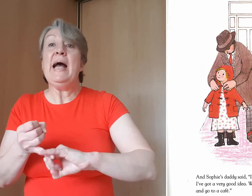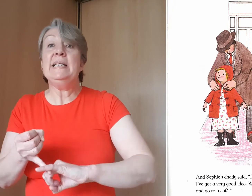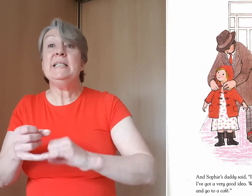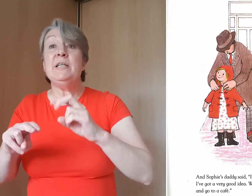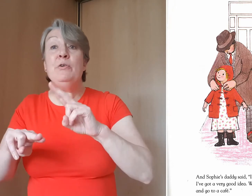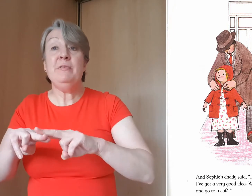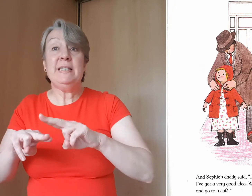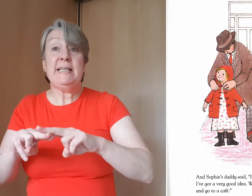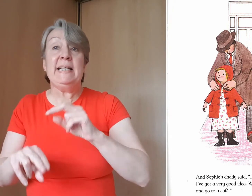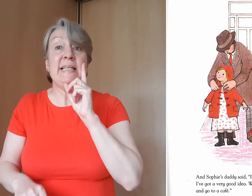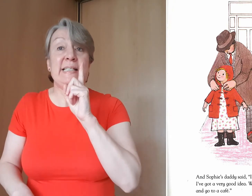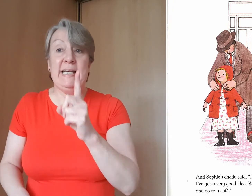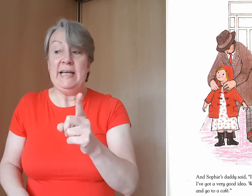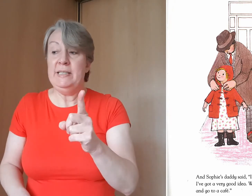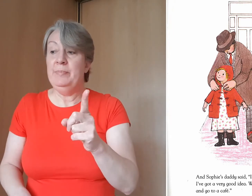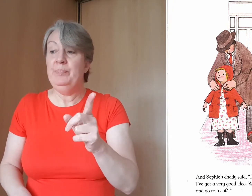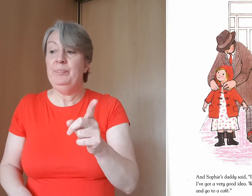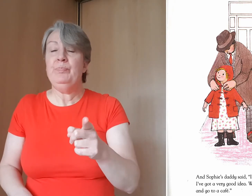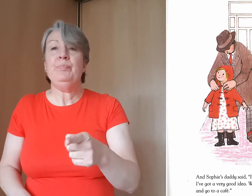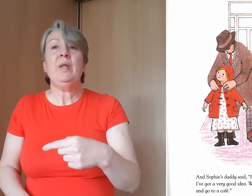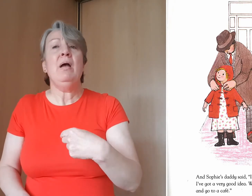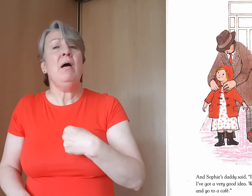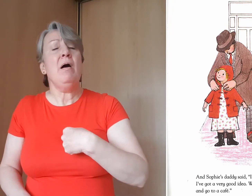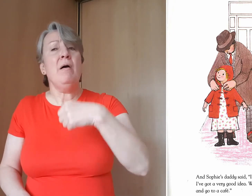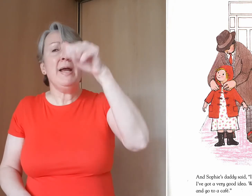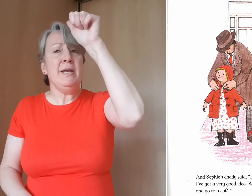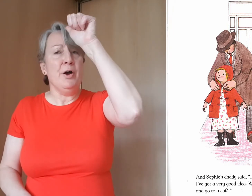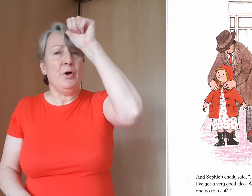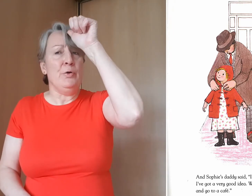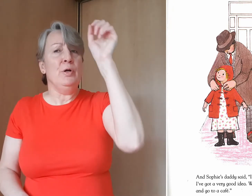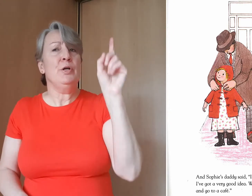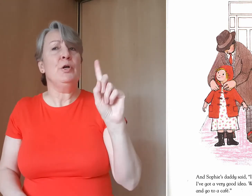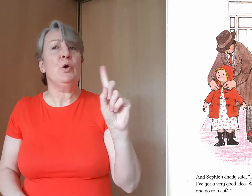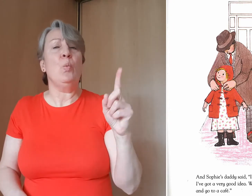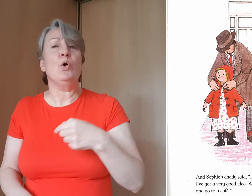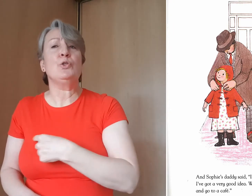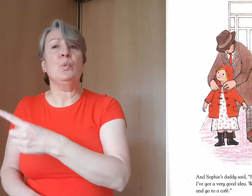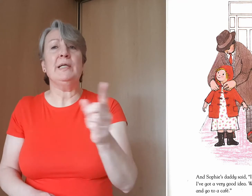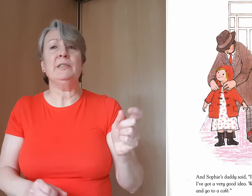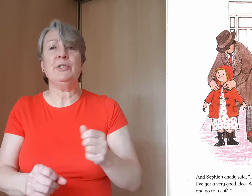and Sophie's daddy said "I know what we'll do.